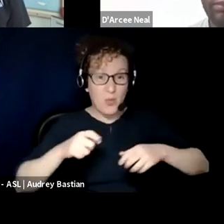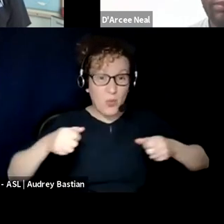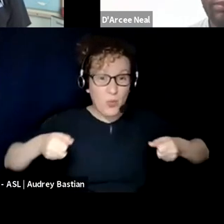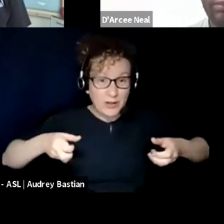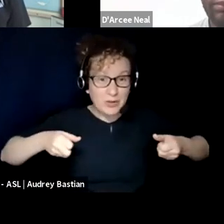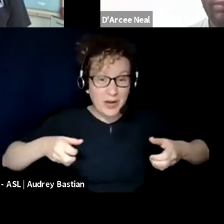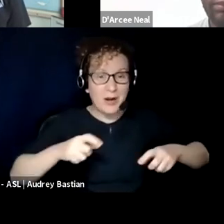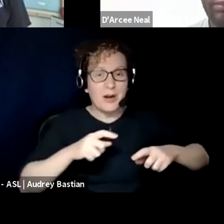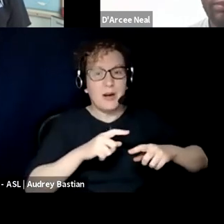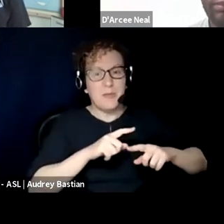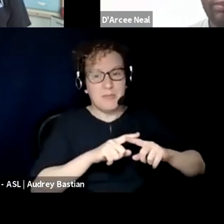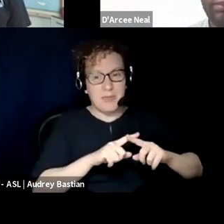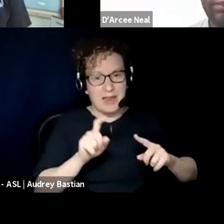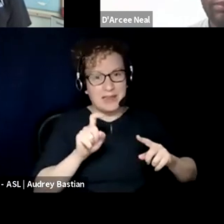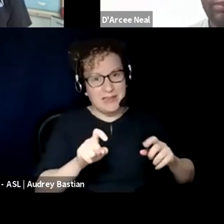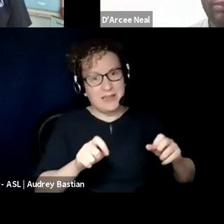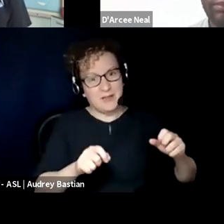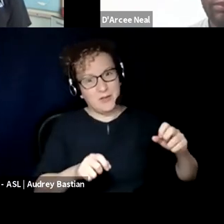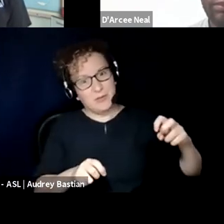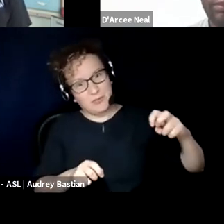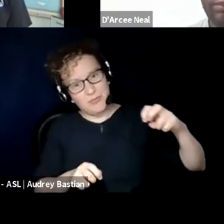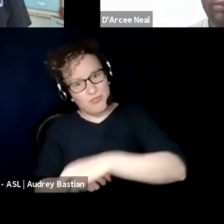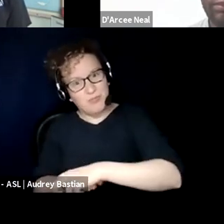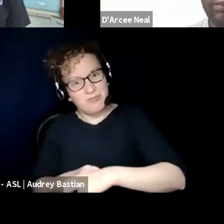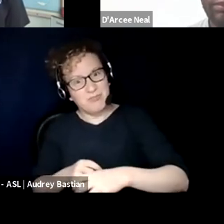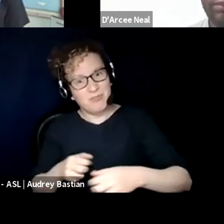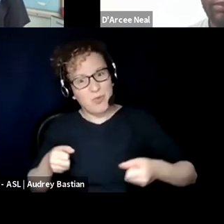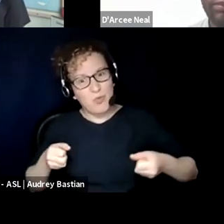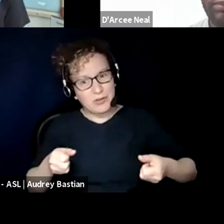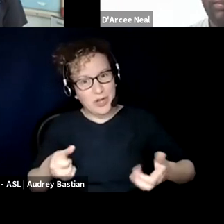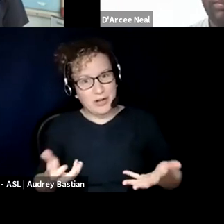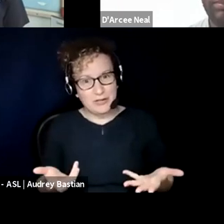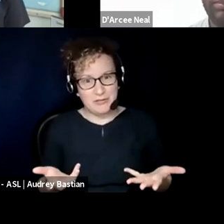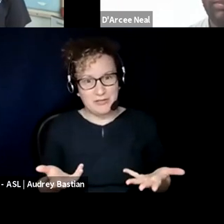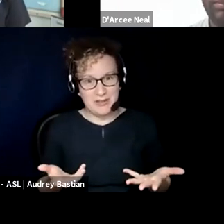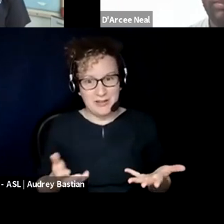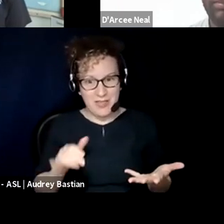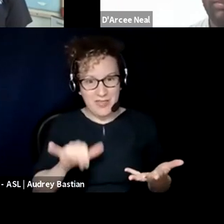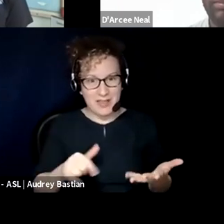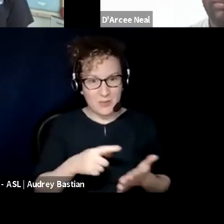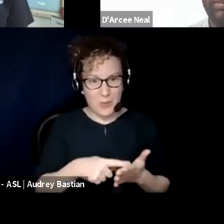off the bus using a ramp because that is what I needed.